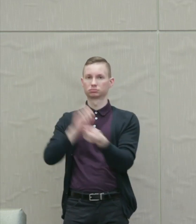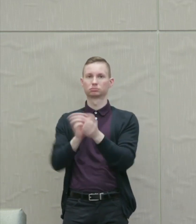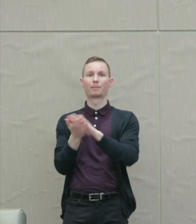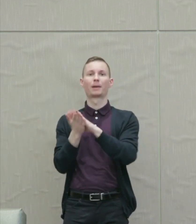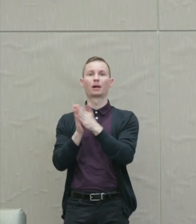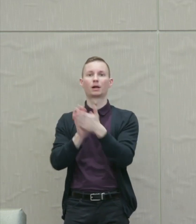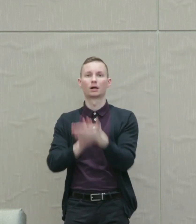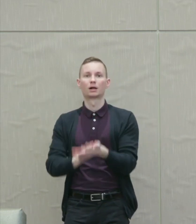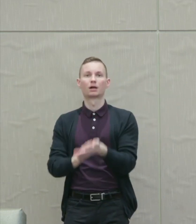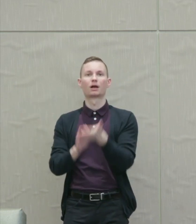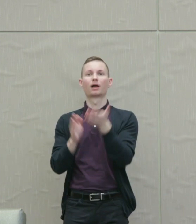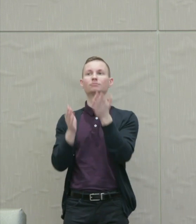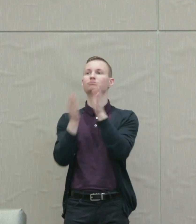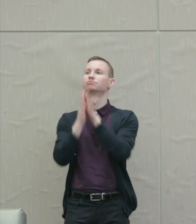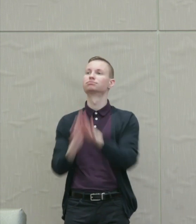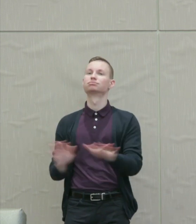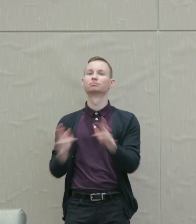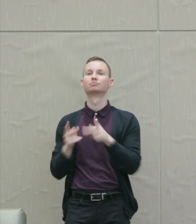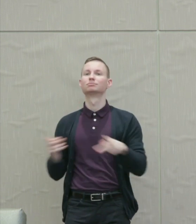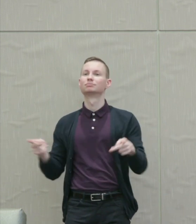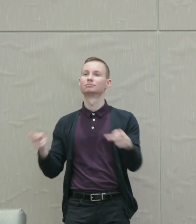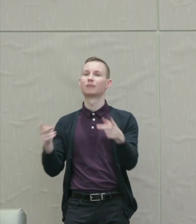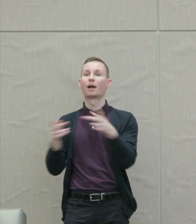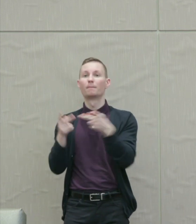oasis of freedom and justice.